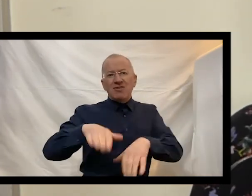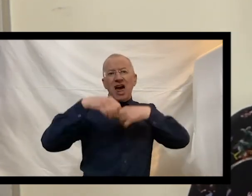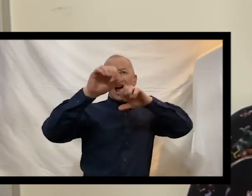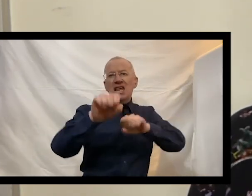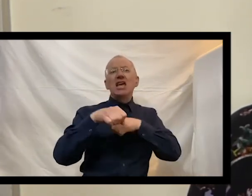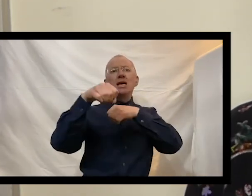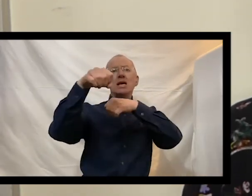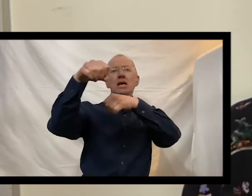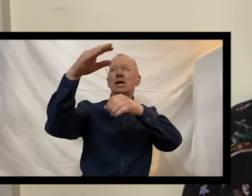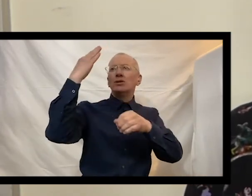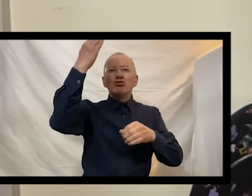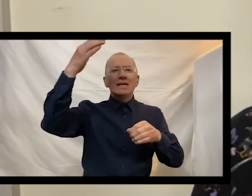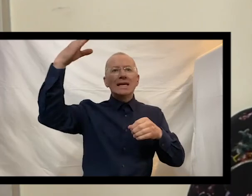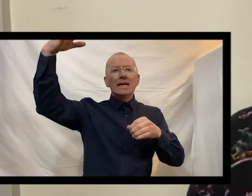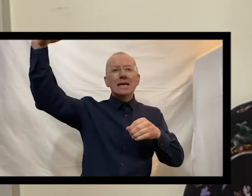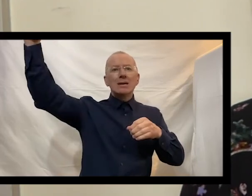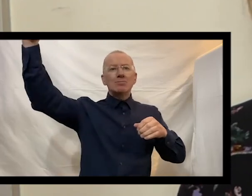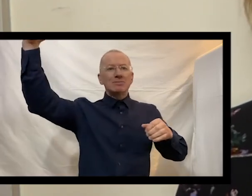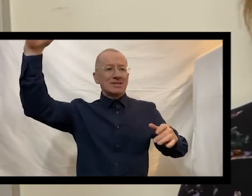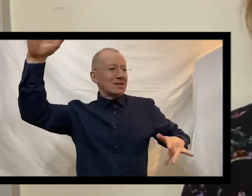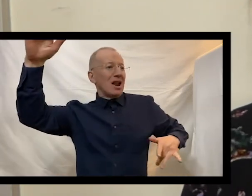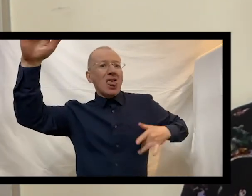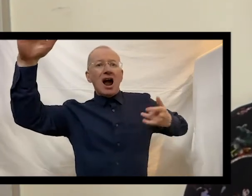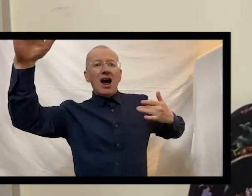along the edge of dreams, On the beach of my life